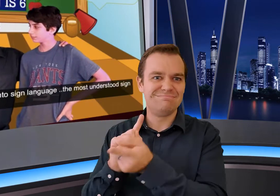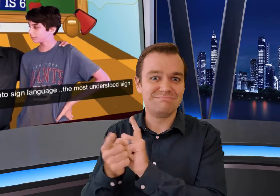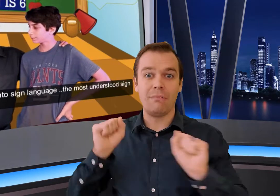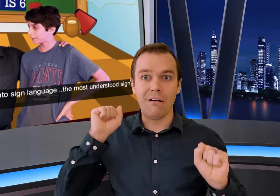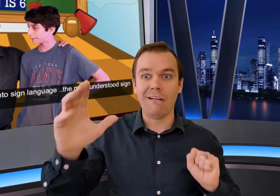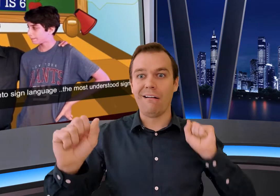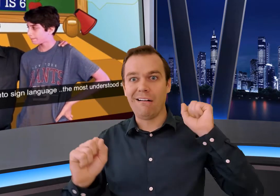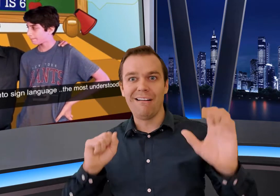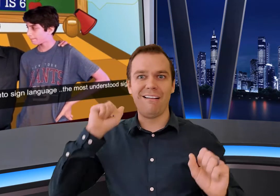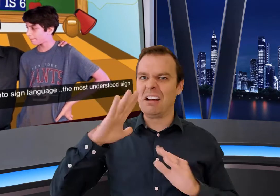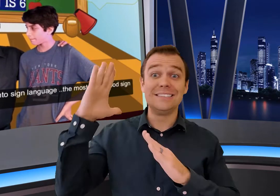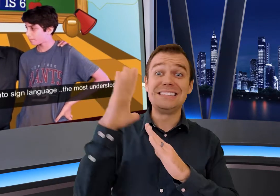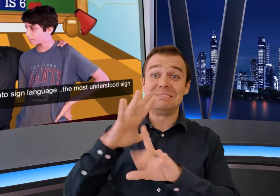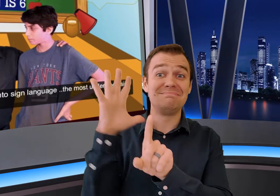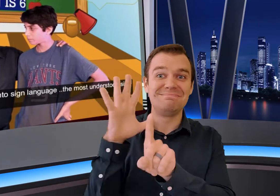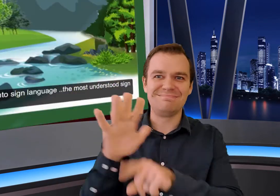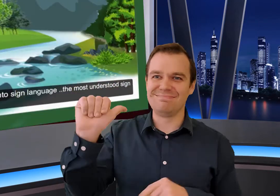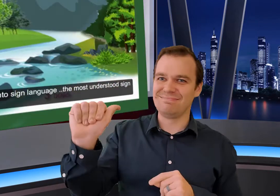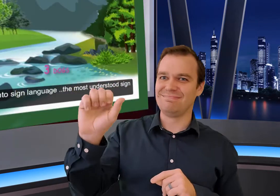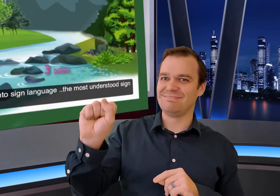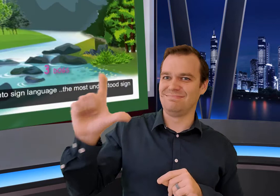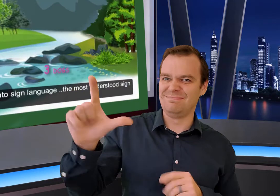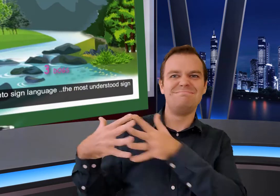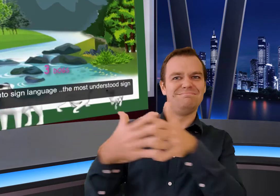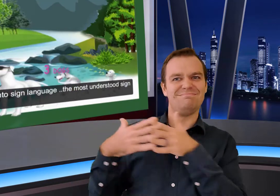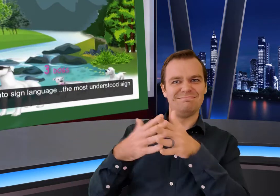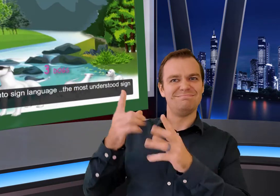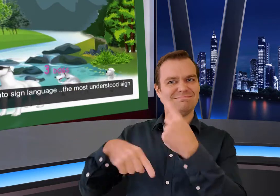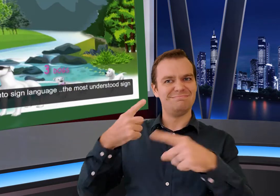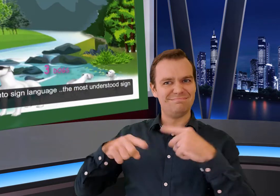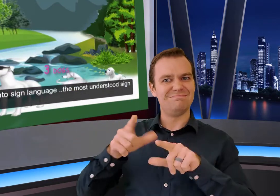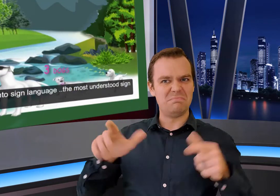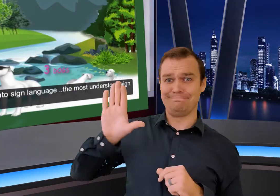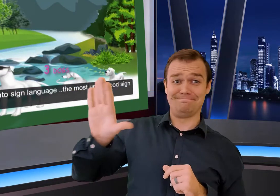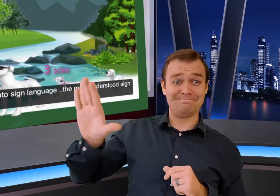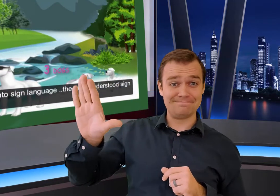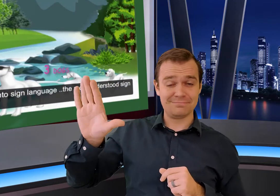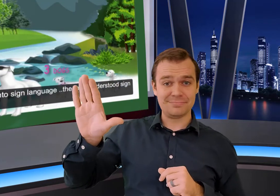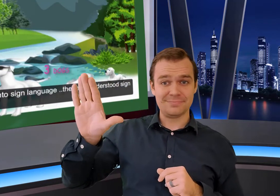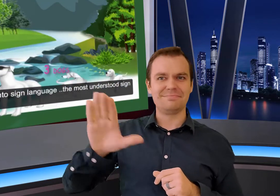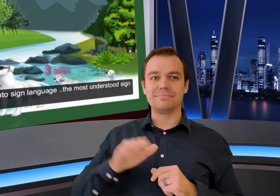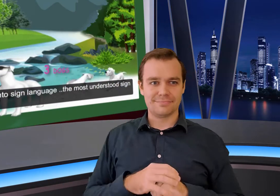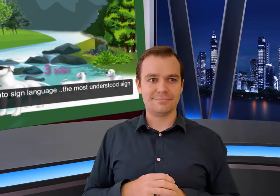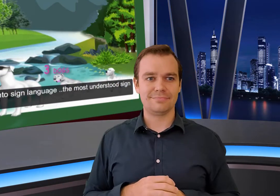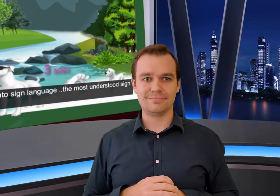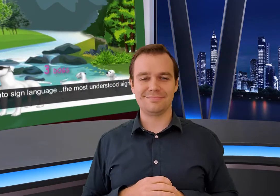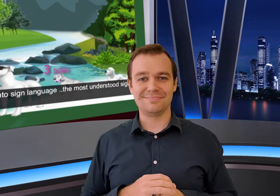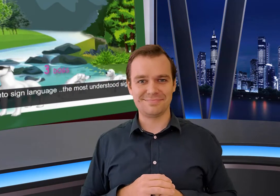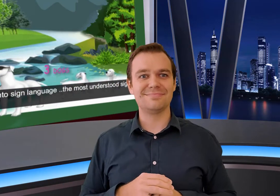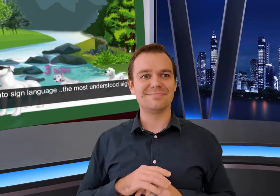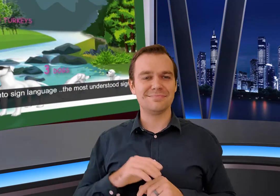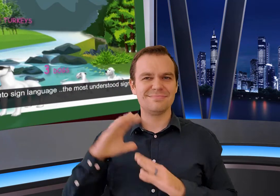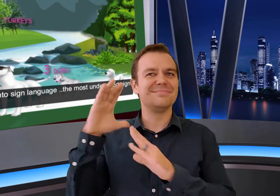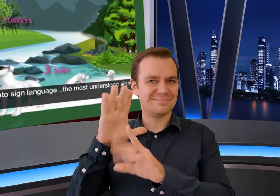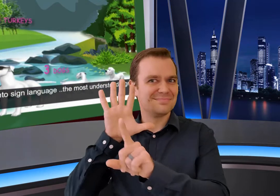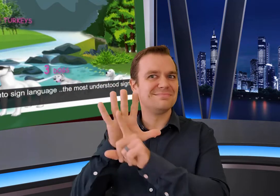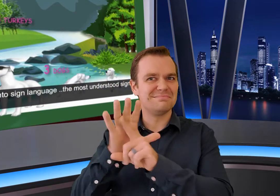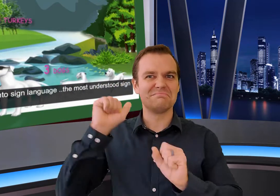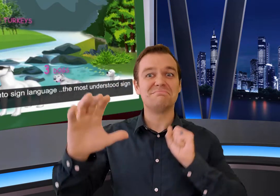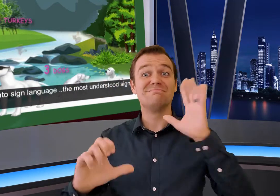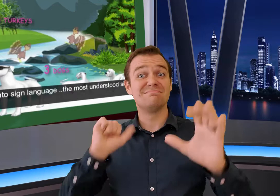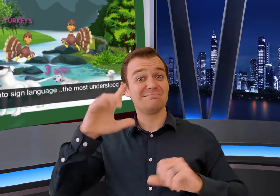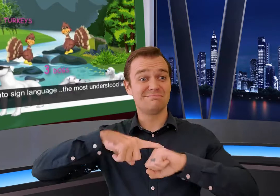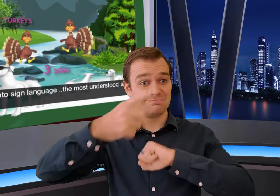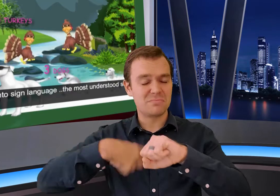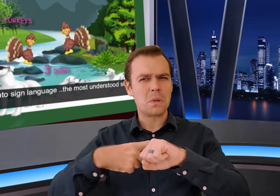We have made an attempt to translate it into sign language ..the most understood sign language, the American sign language